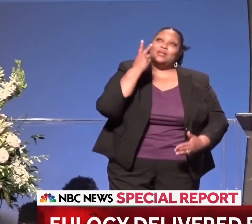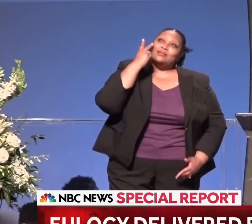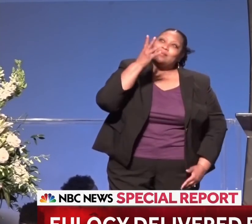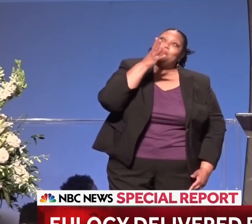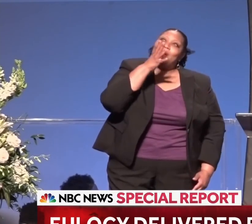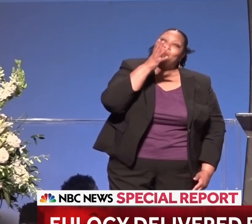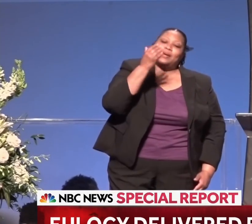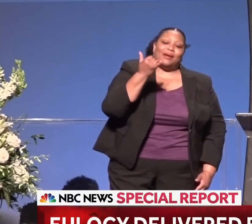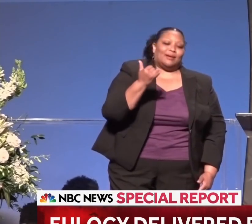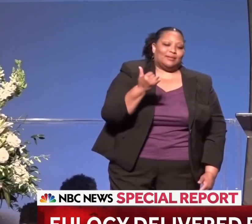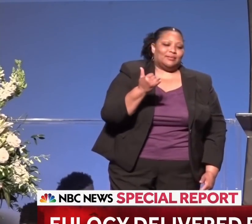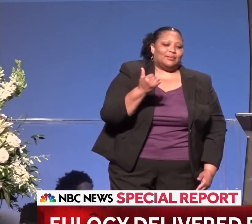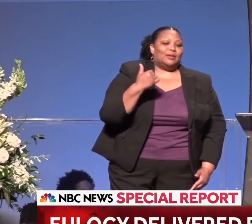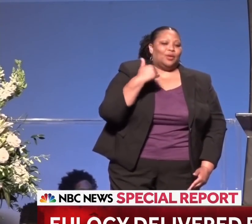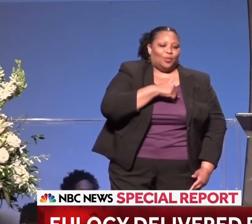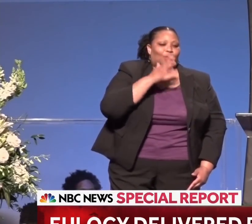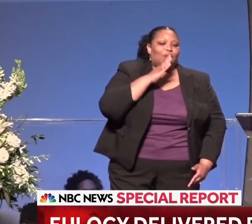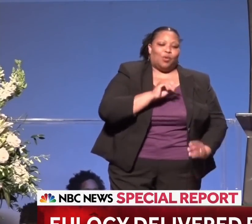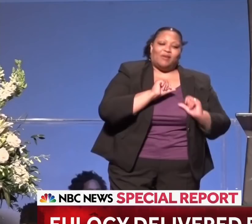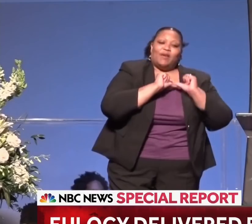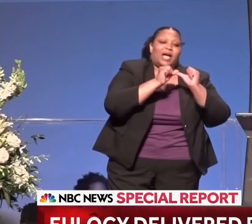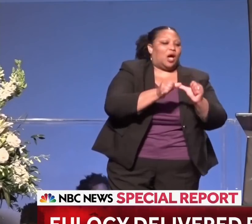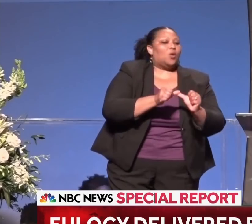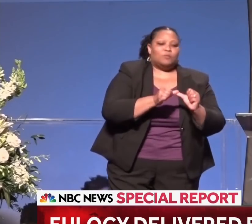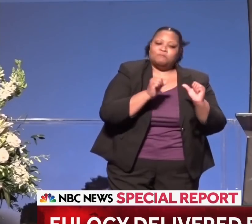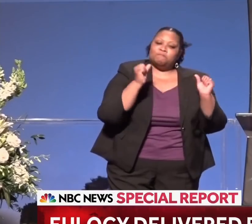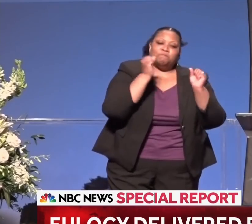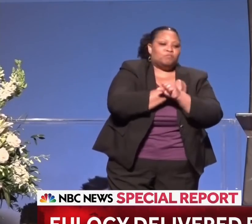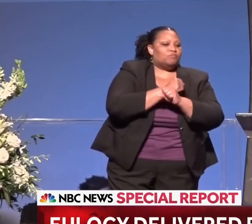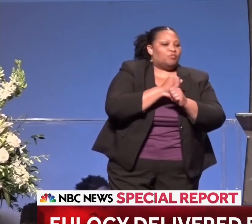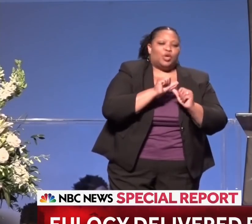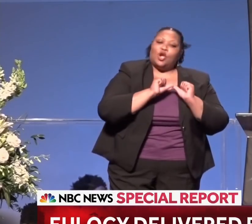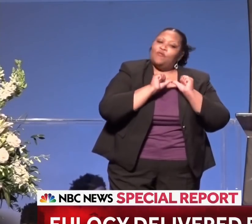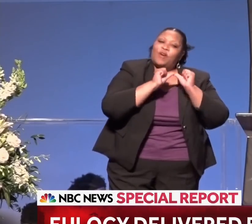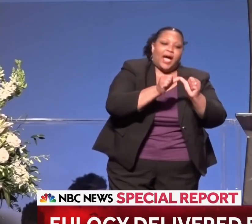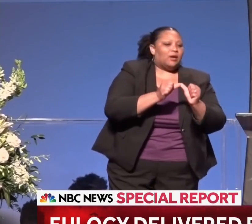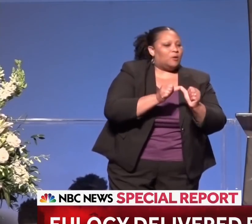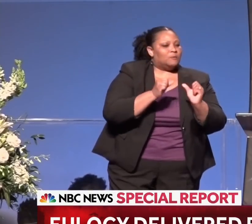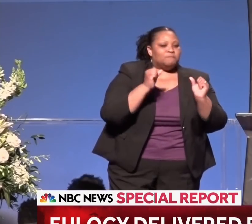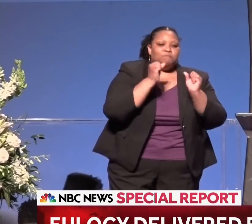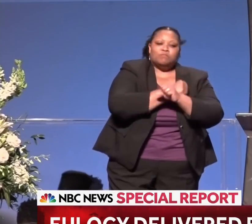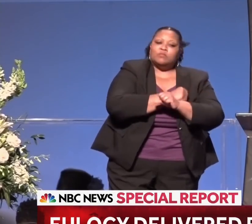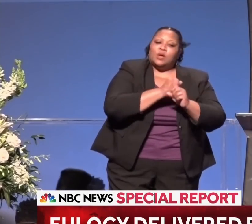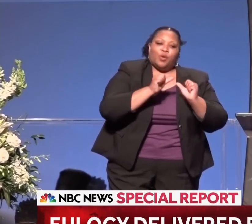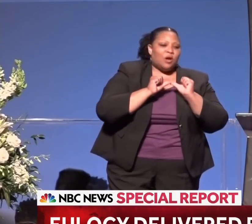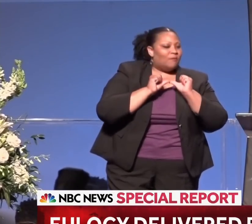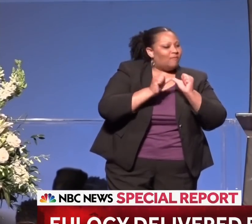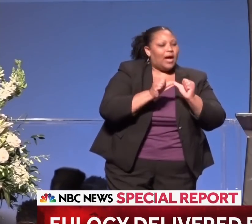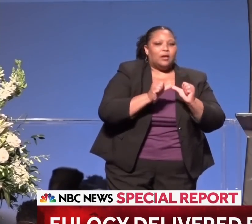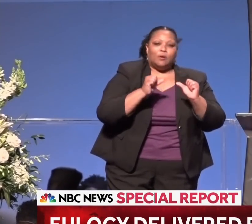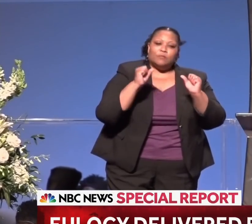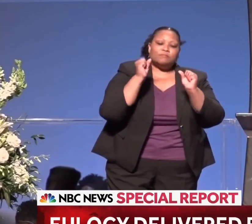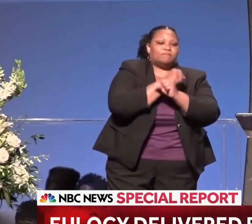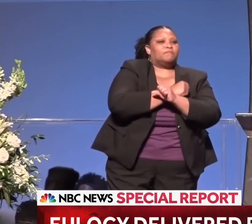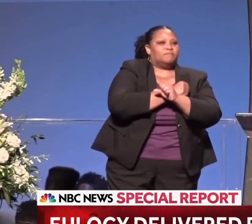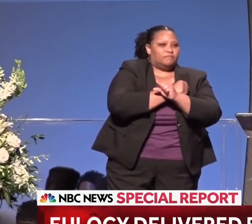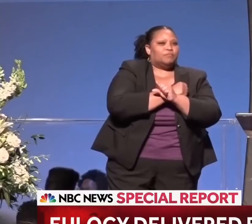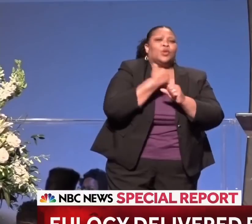YOU FINISHED YOUR COURSE. GO ON WE’LL FIGHT ON.